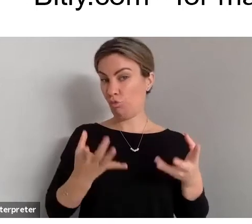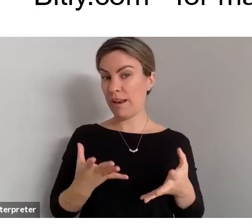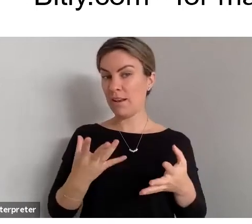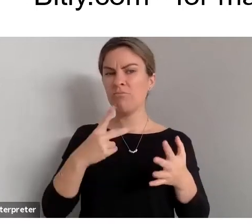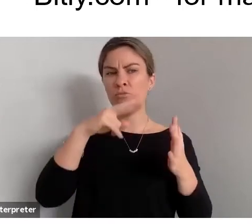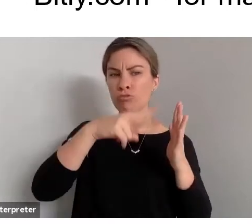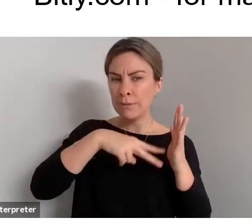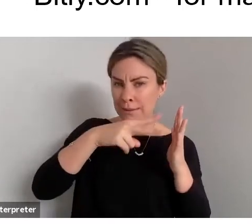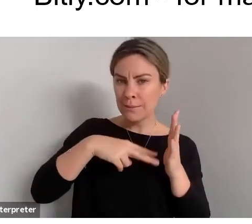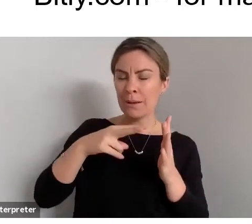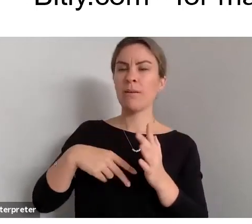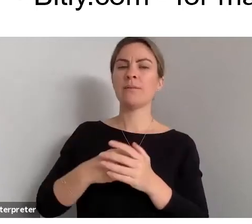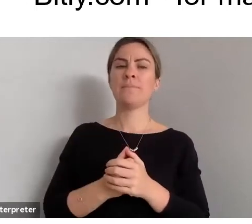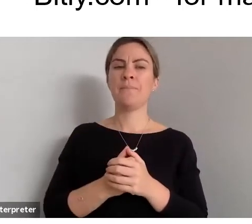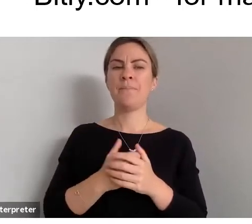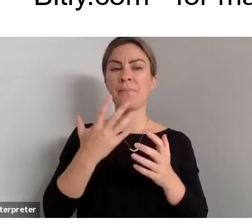There are also gravelly and Pro Writing Aid.